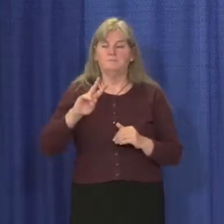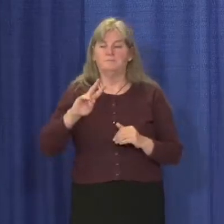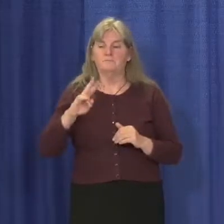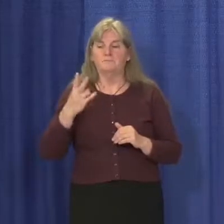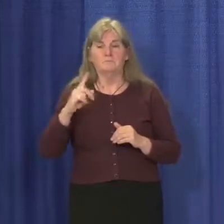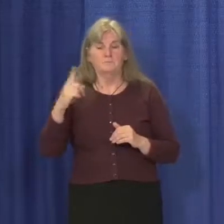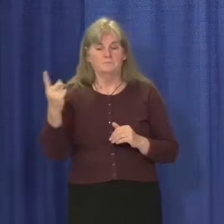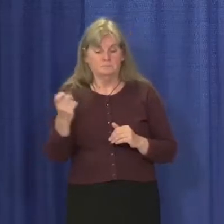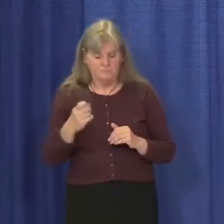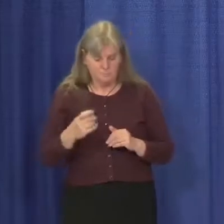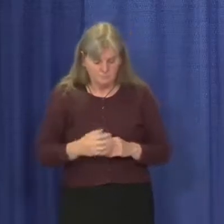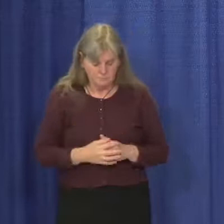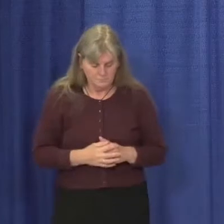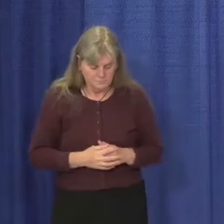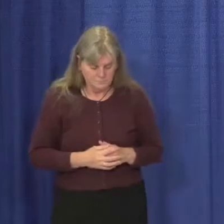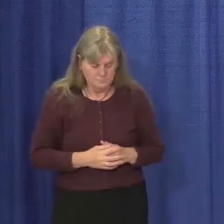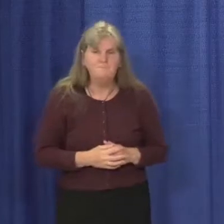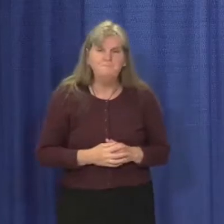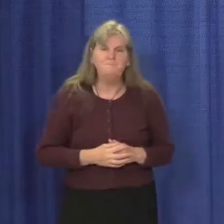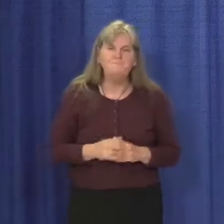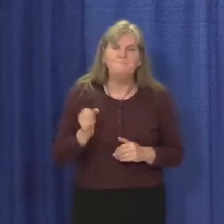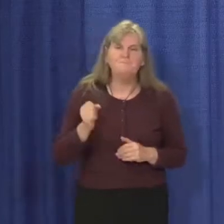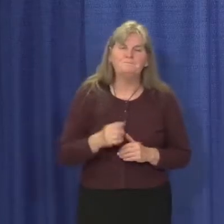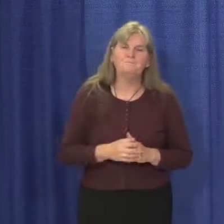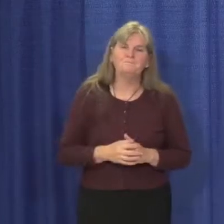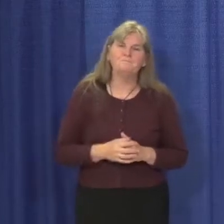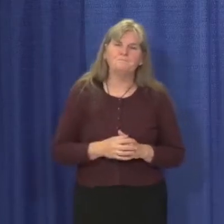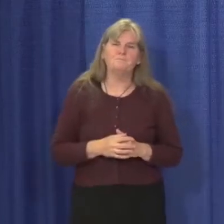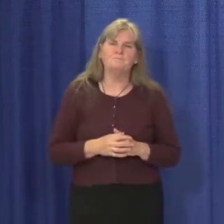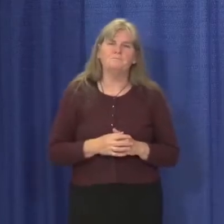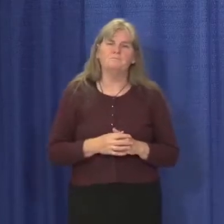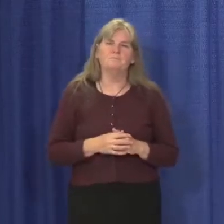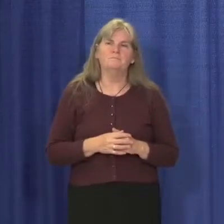question? Reporter: This one is best